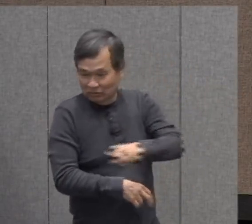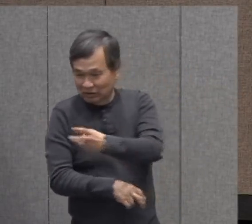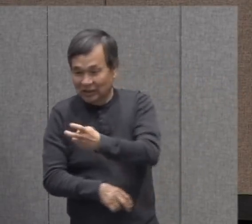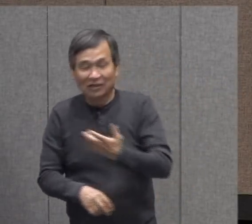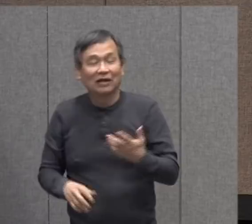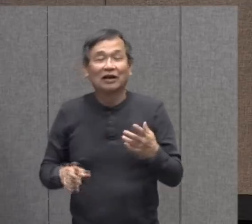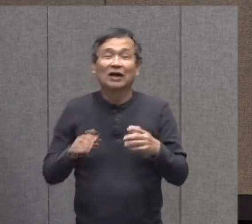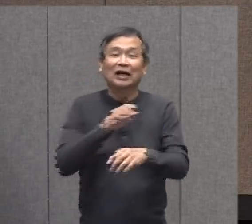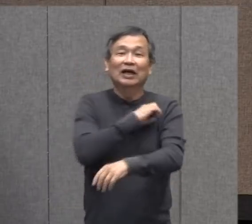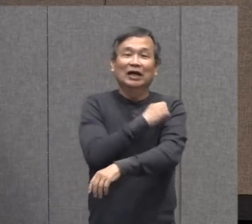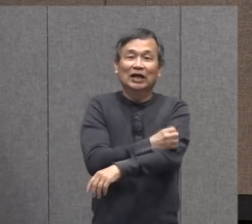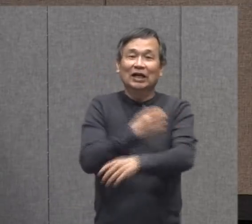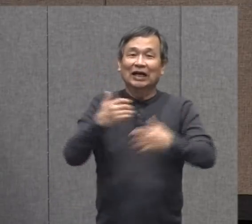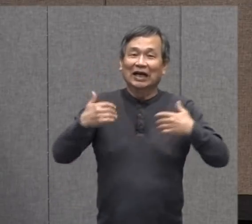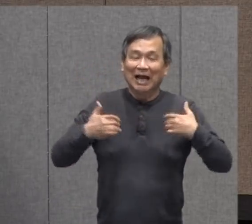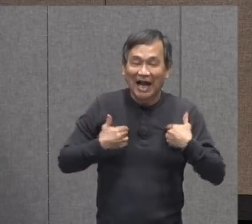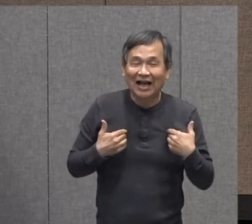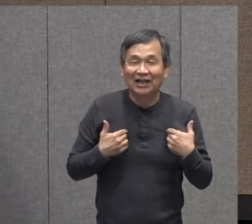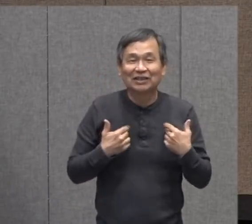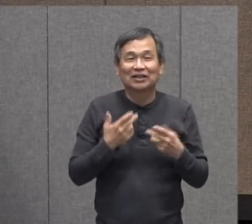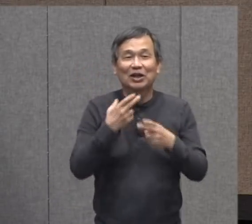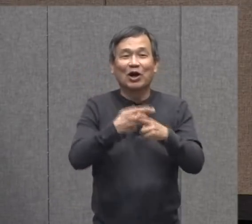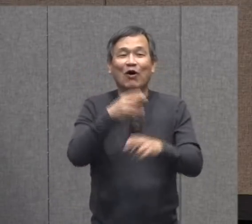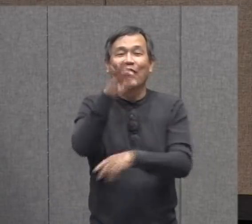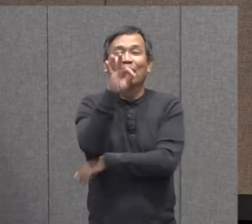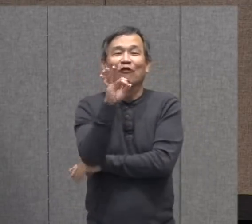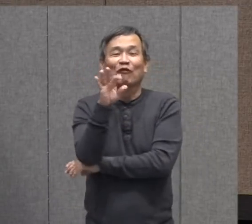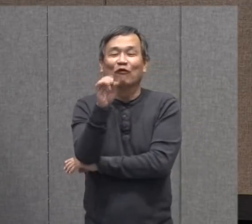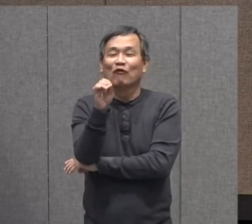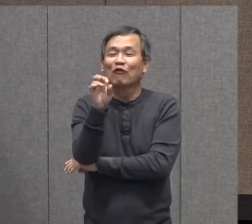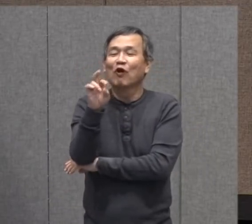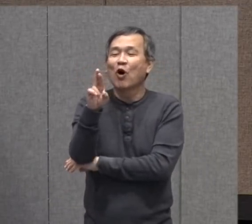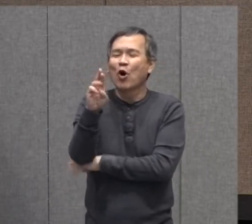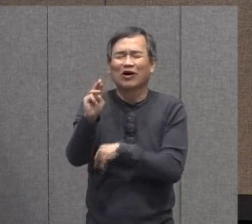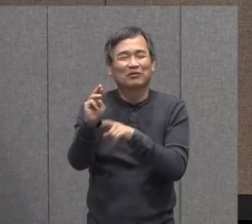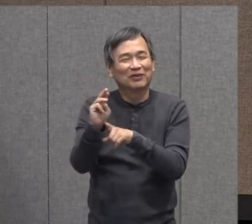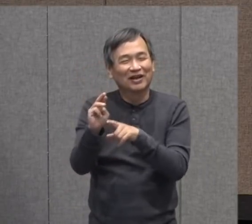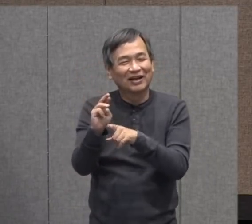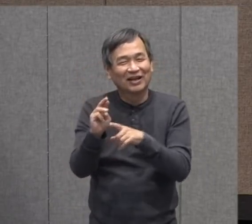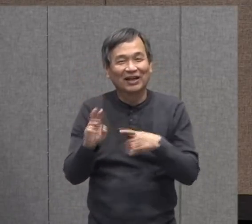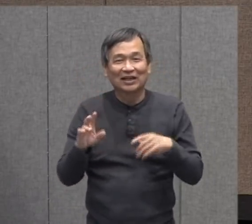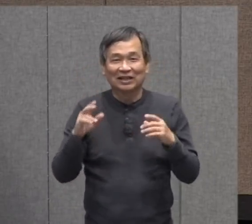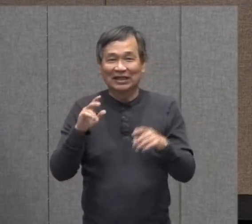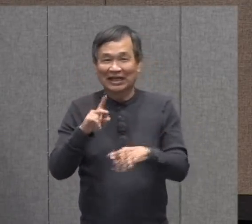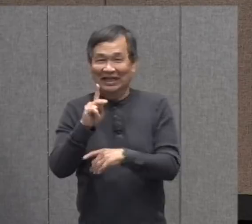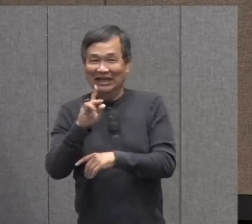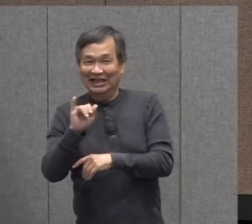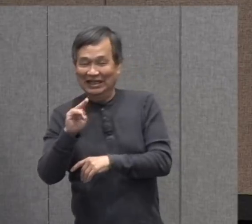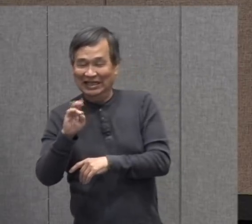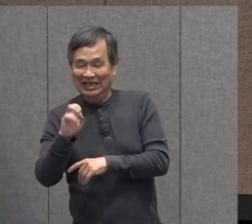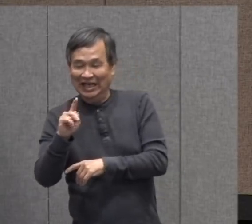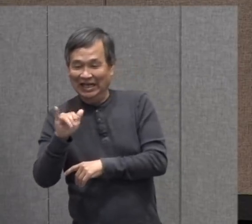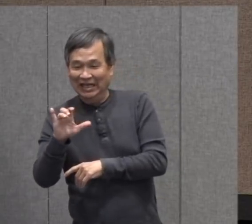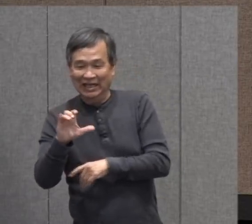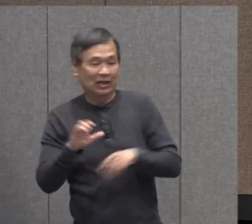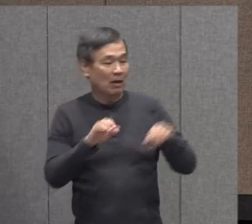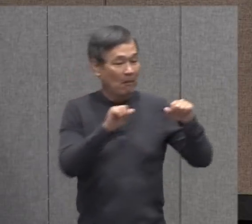And so, two forms we're going to talk about today are kinetic energy and potential energy.